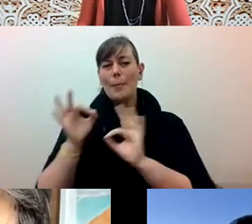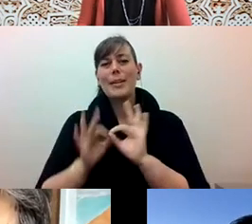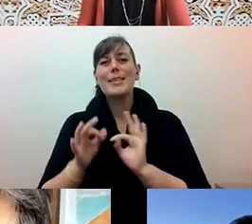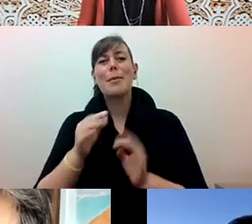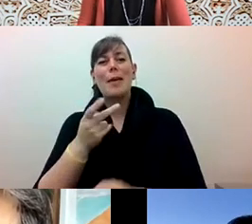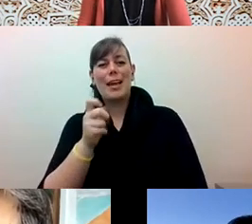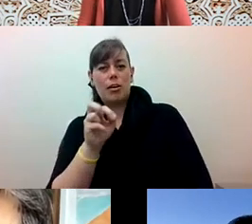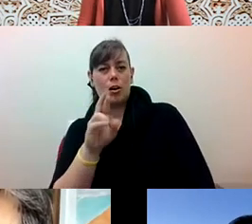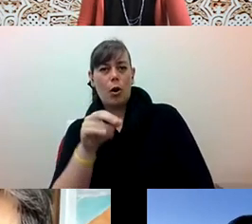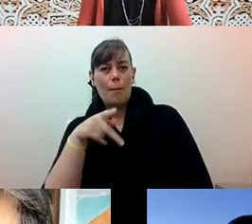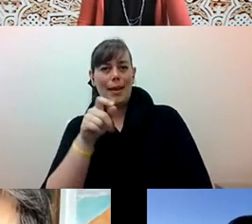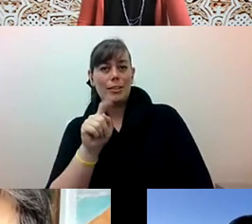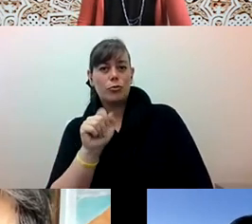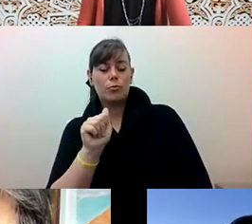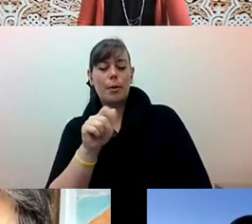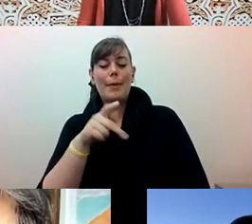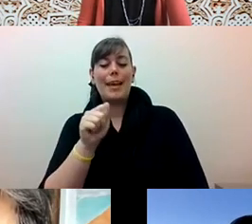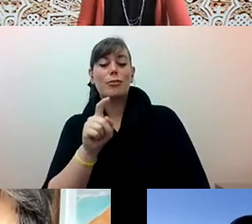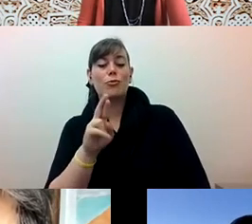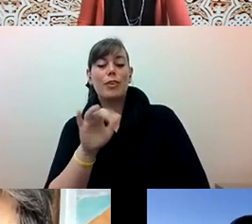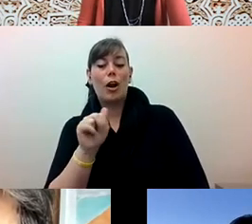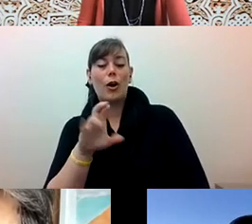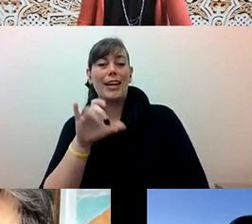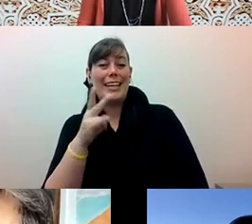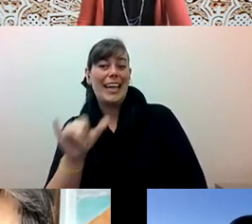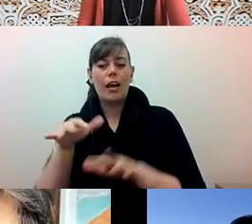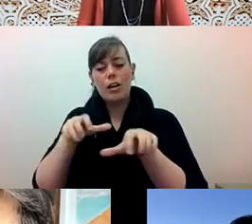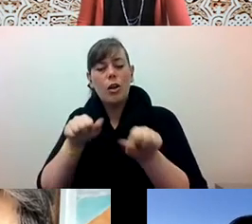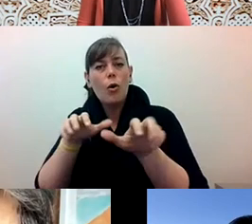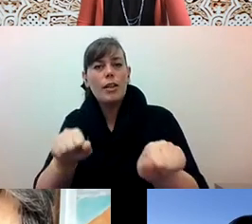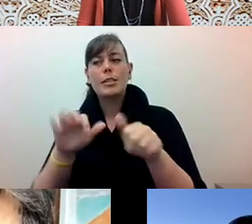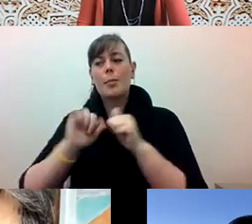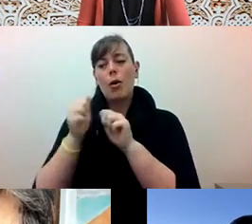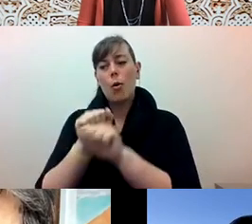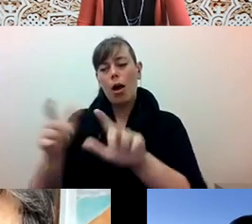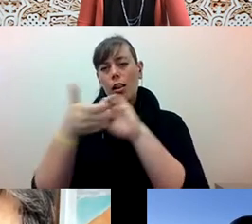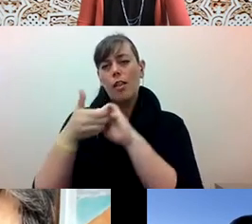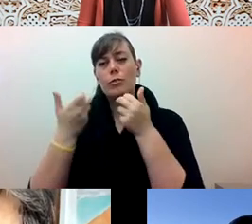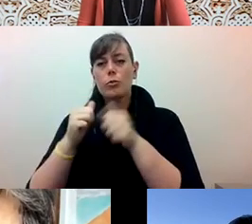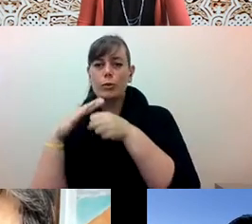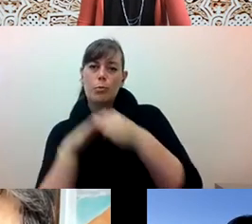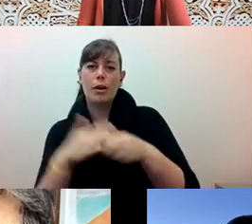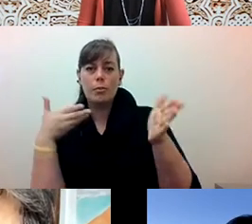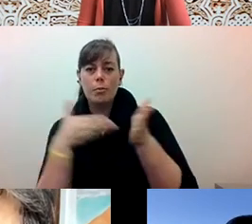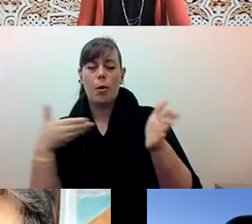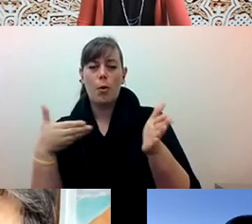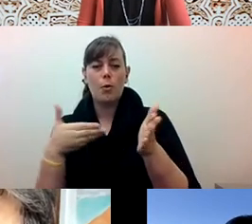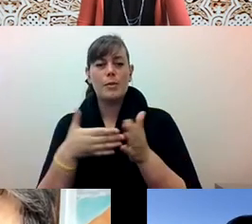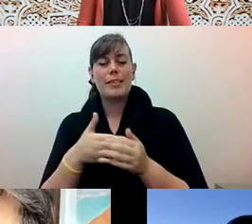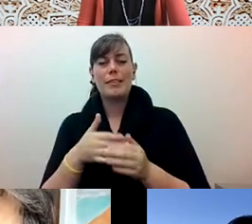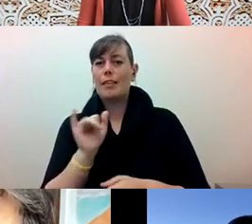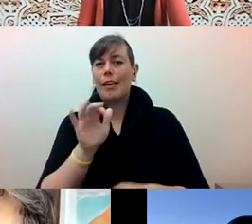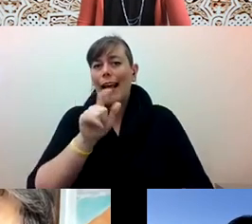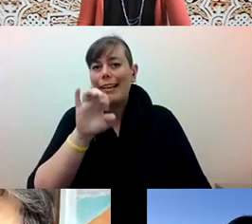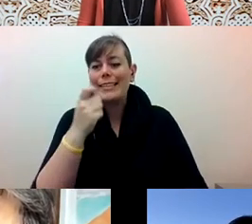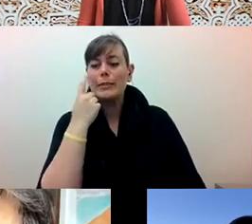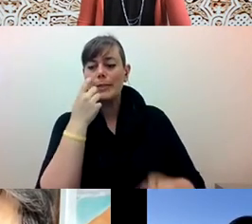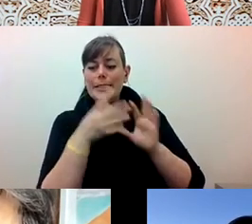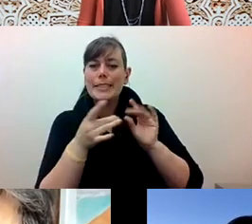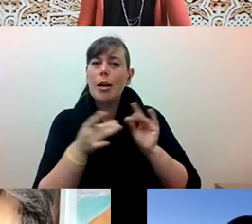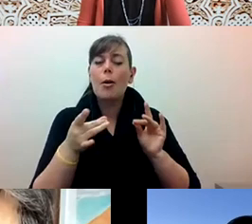Diane Fujino: you know, colonialism, all work together in the ways that Alex was talking about, right? We cannot make transformative change without addressing and critiquing the systems.